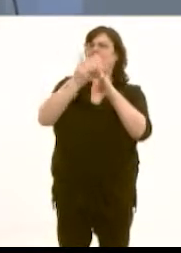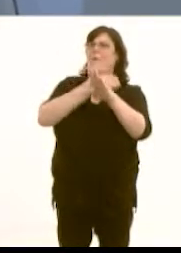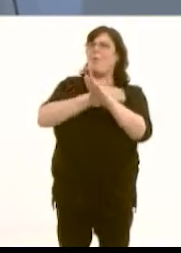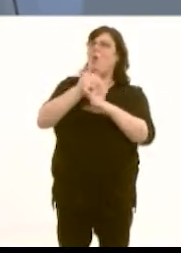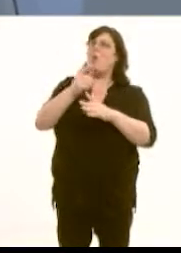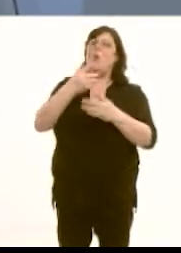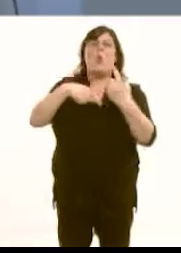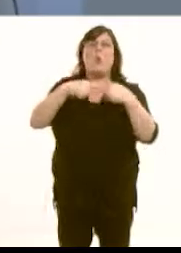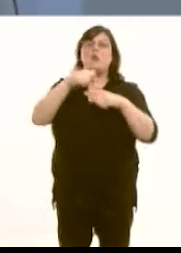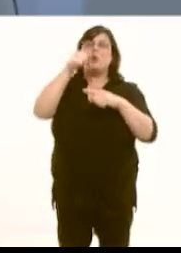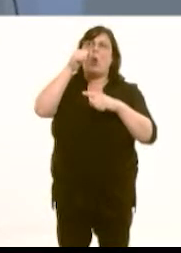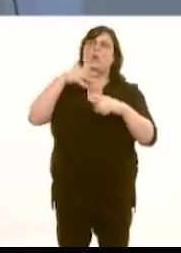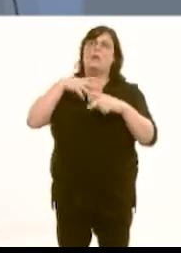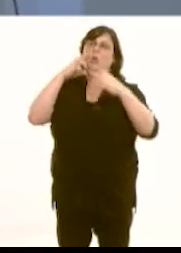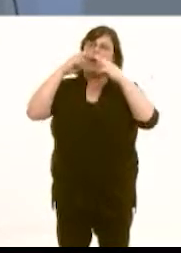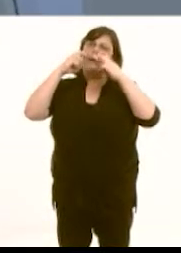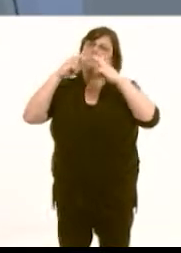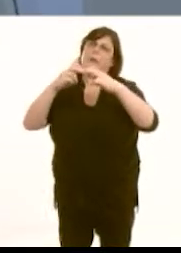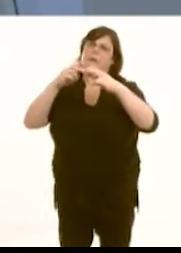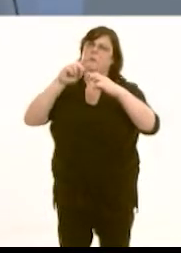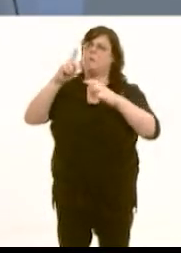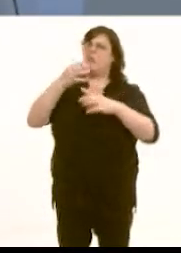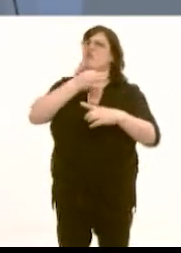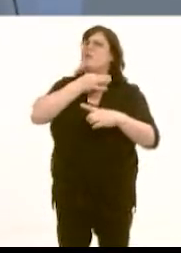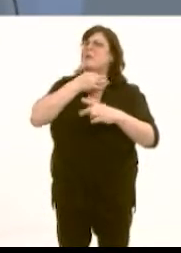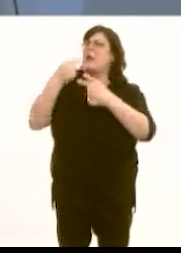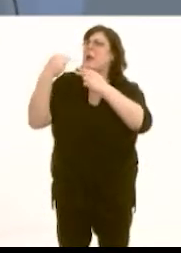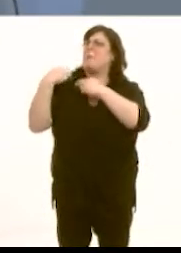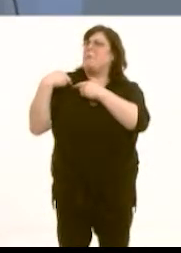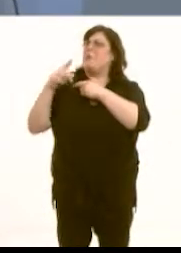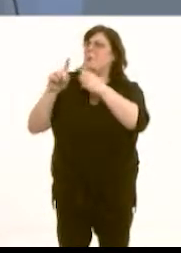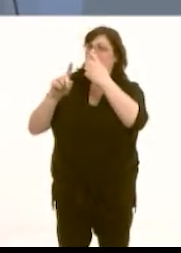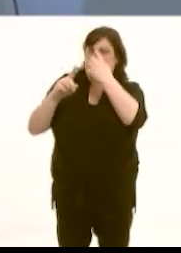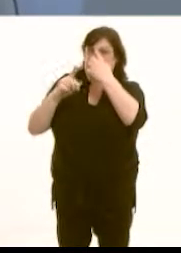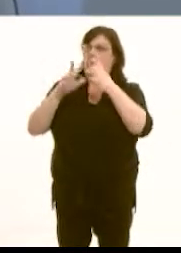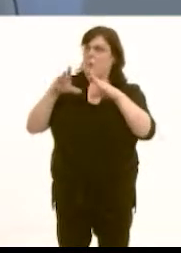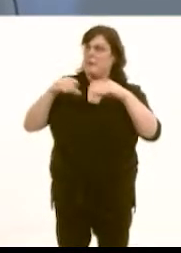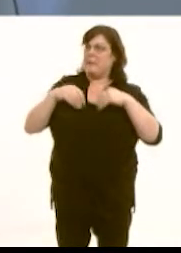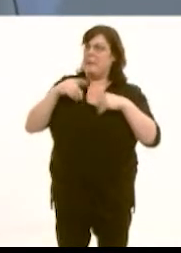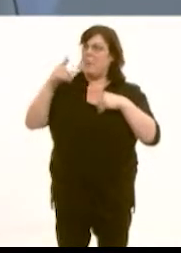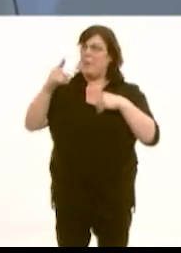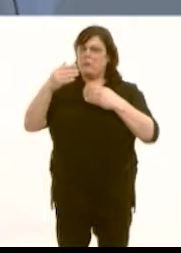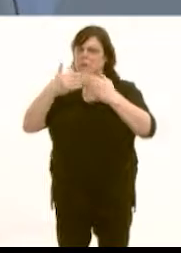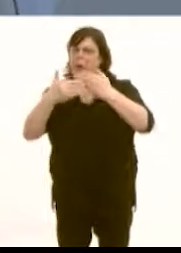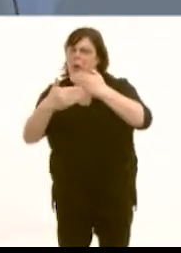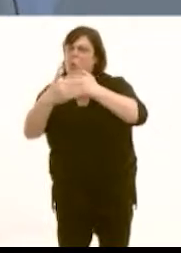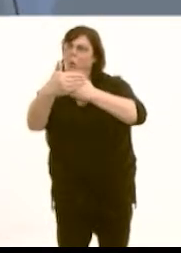does understand thatóbut can you give a time frame for when those assessments will be concluded